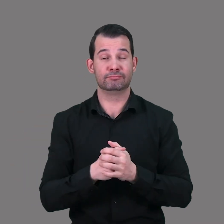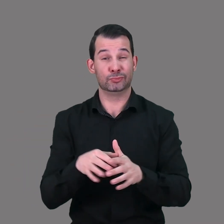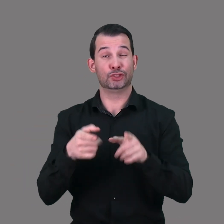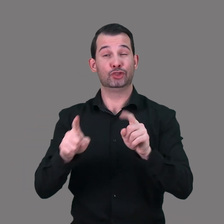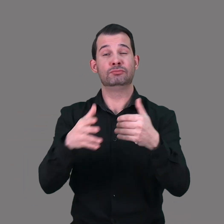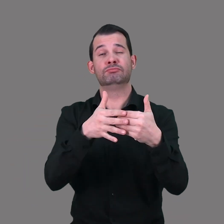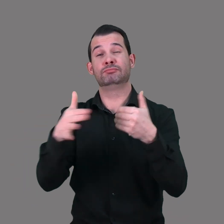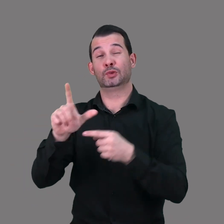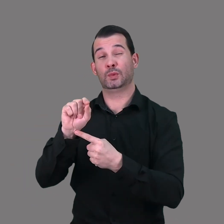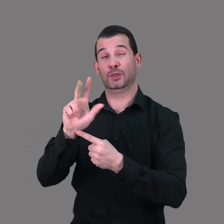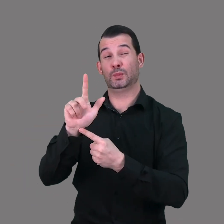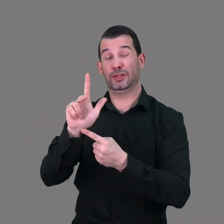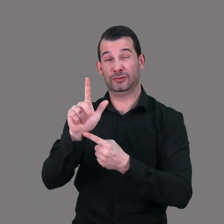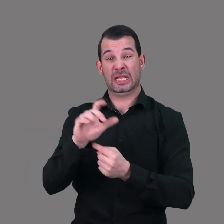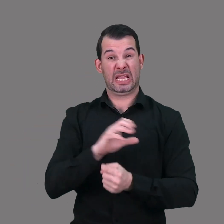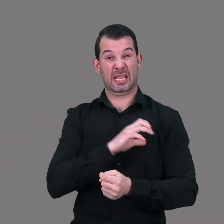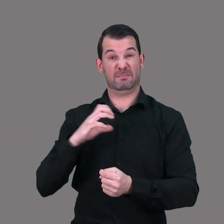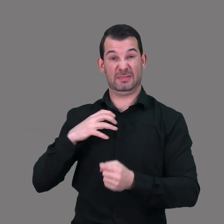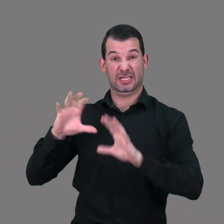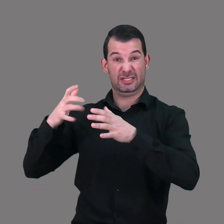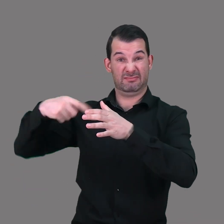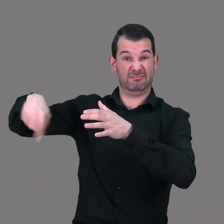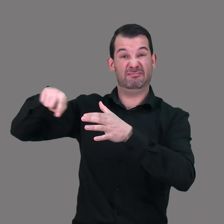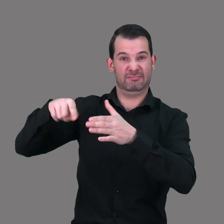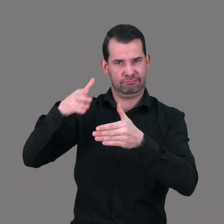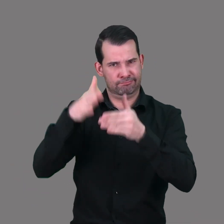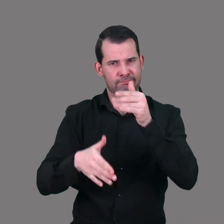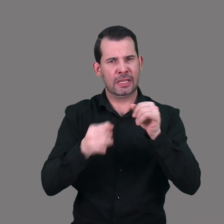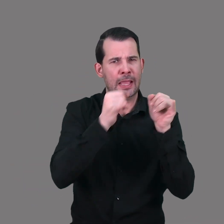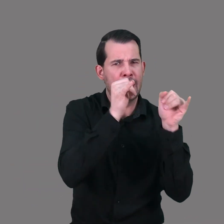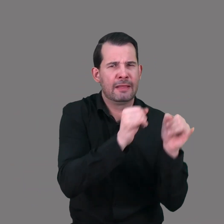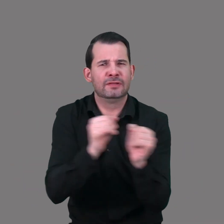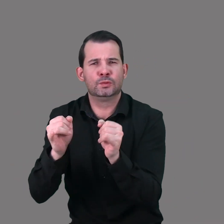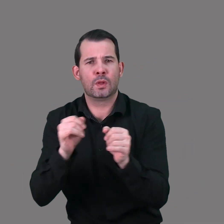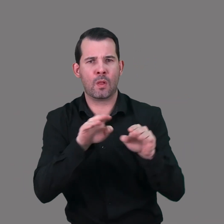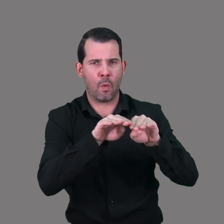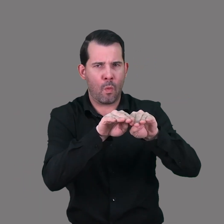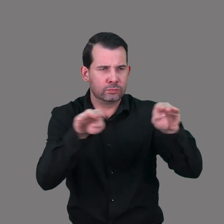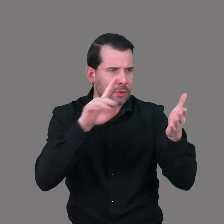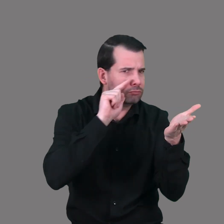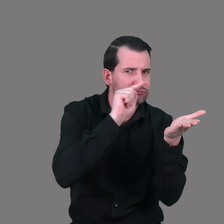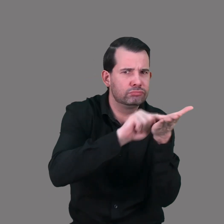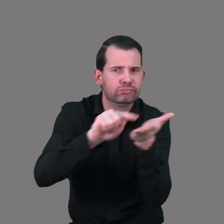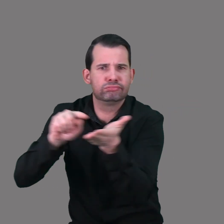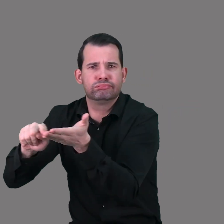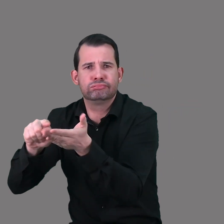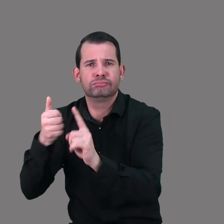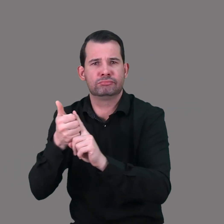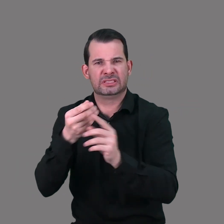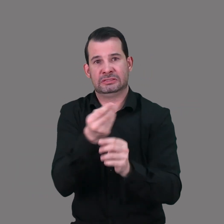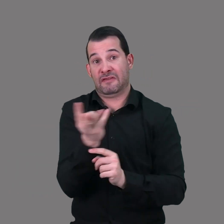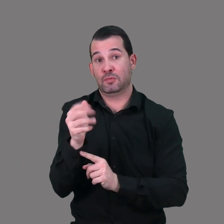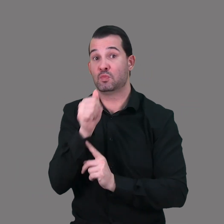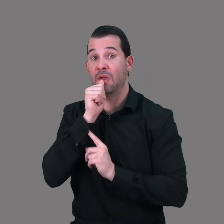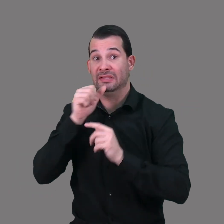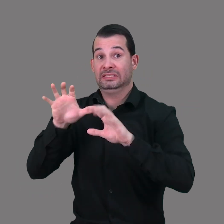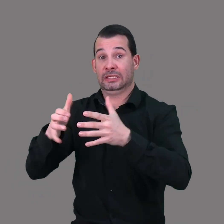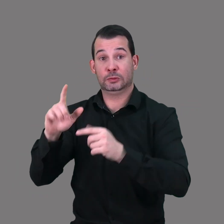Over the course of 2023, the Commission completed individual horizontal audits of several private sector